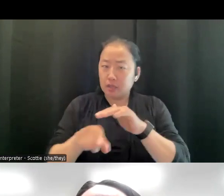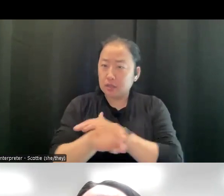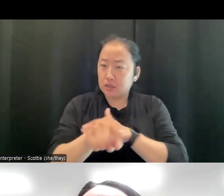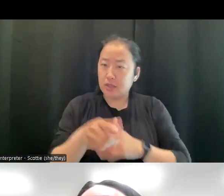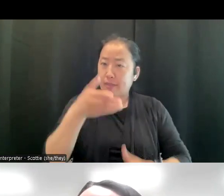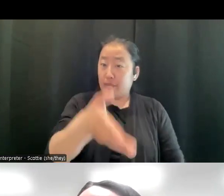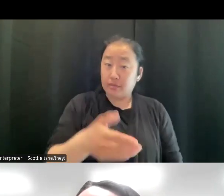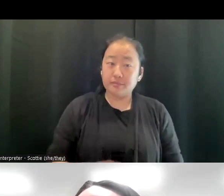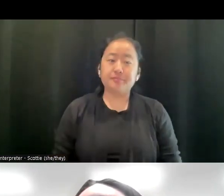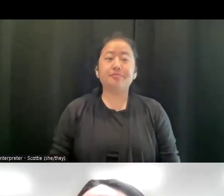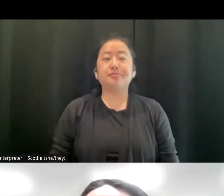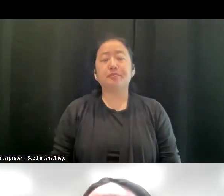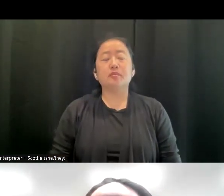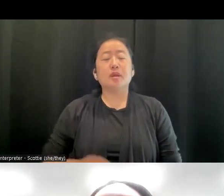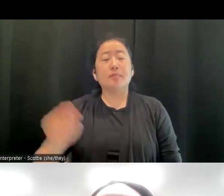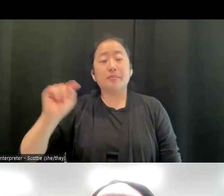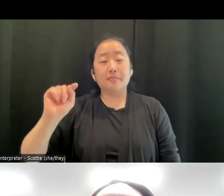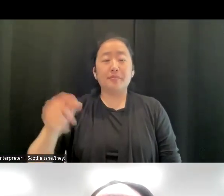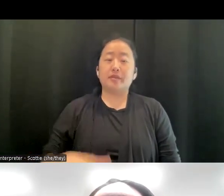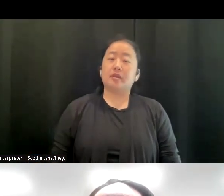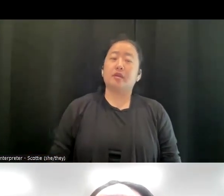Are sinks reachable? Another thing people